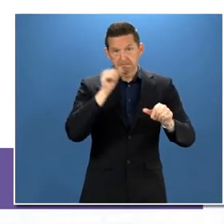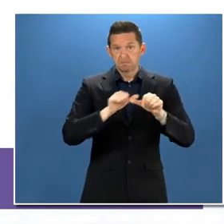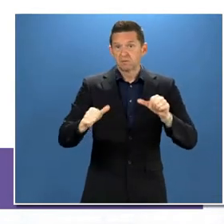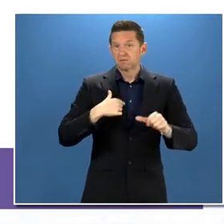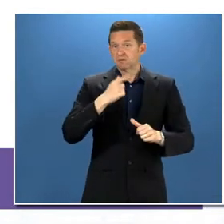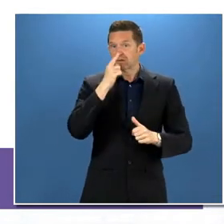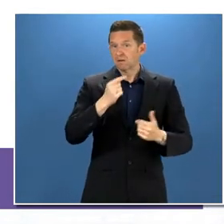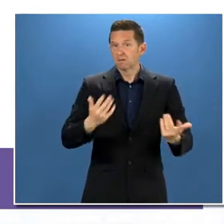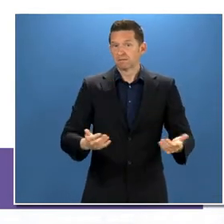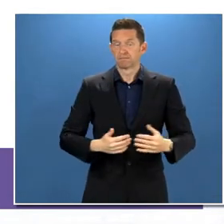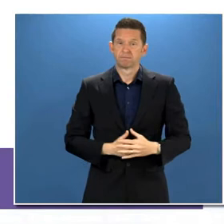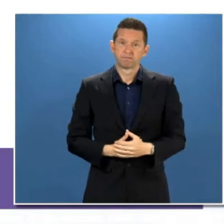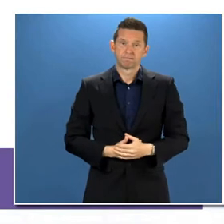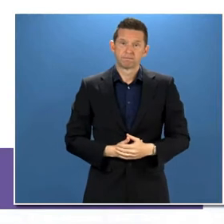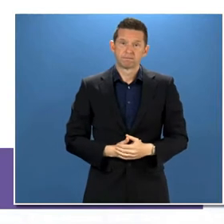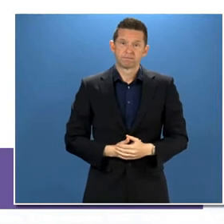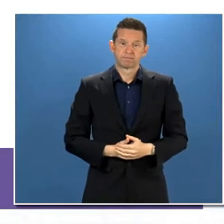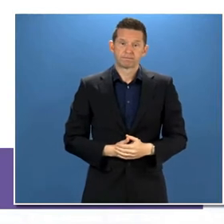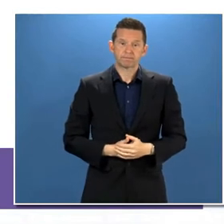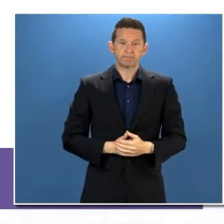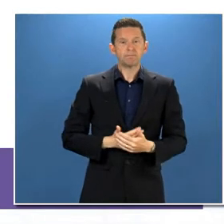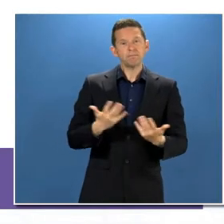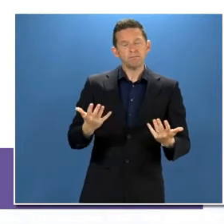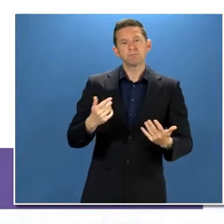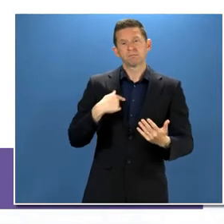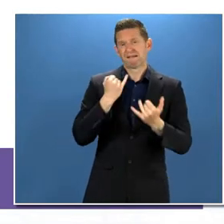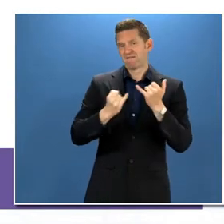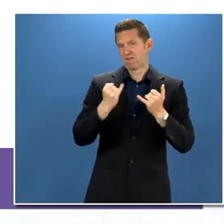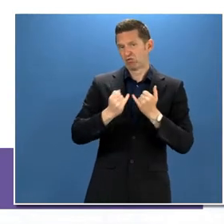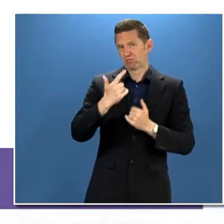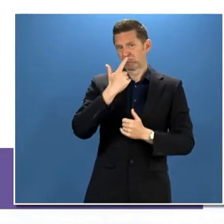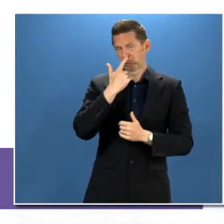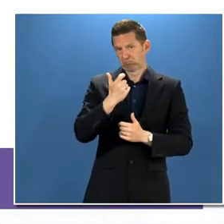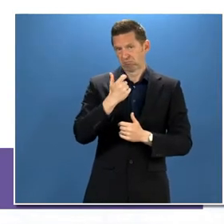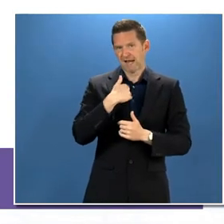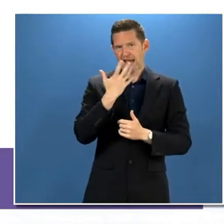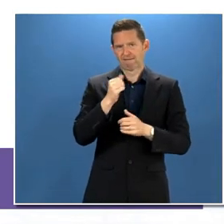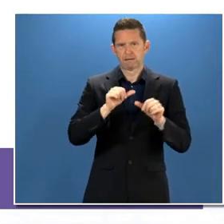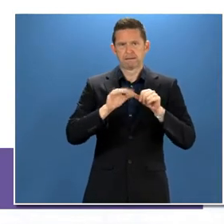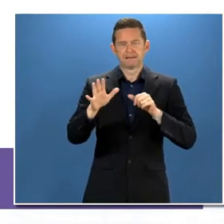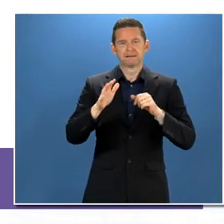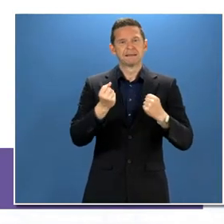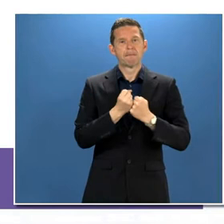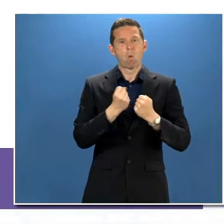I was particularly fortunate to have a very good support structure around me